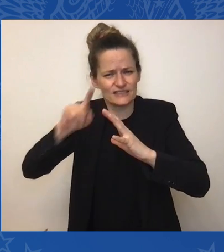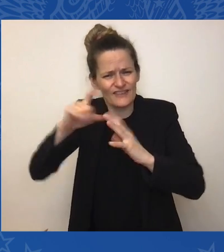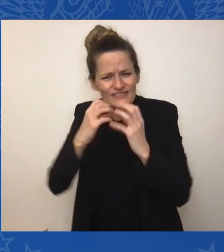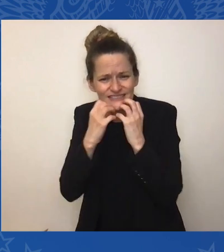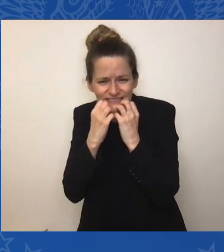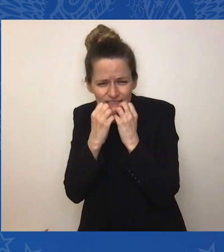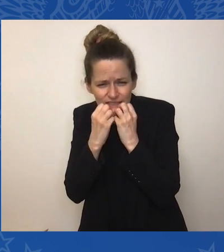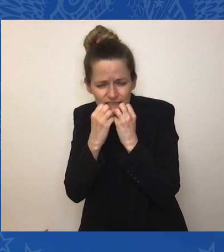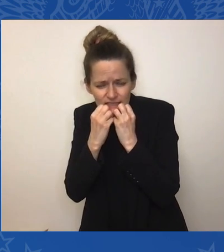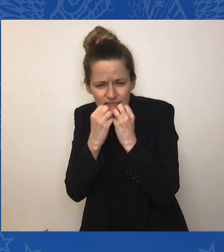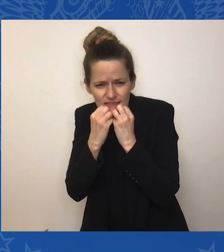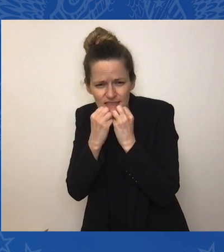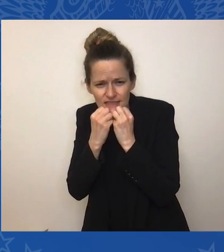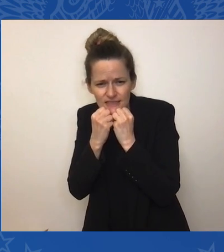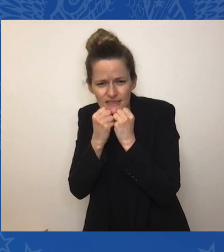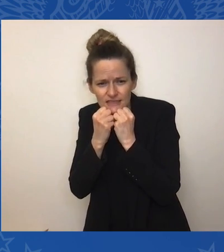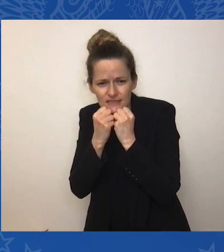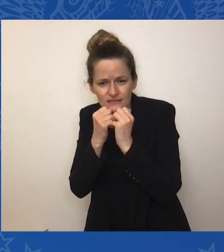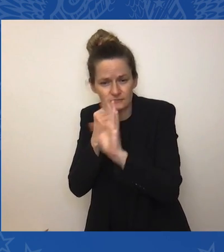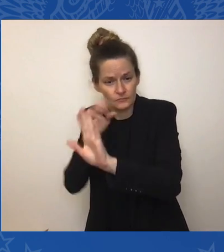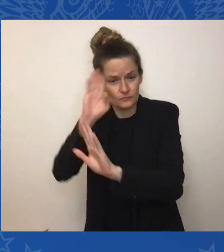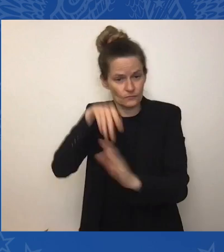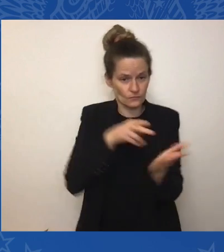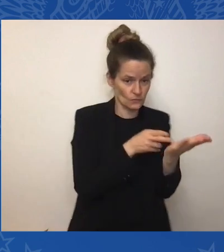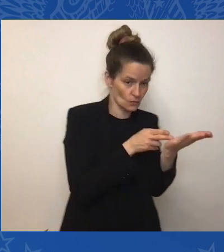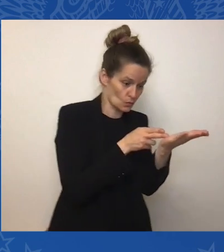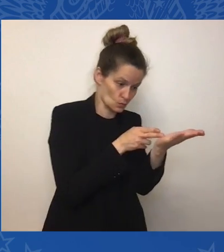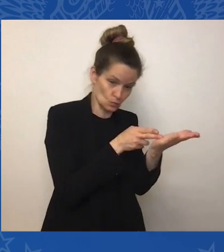We have a solemn duty to keep the flame of liberty burning.